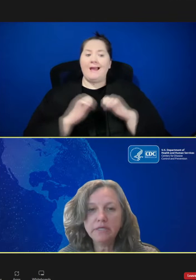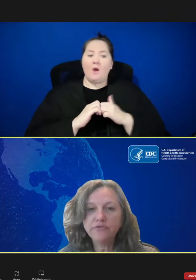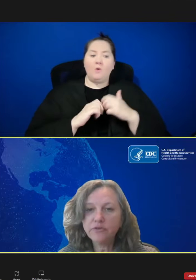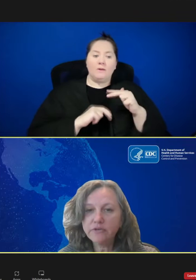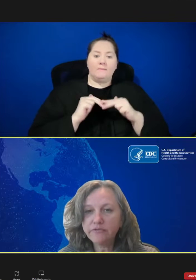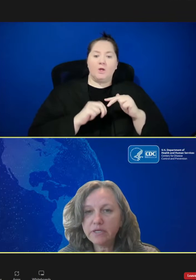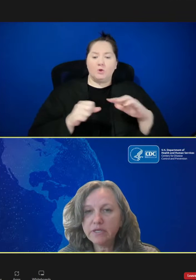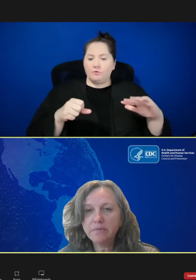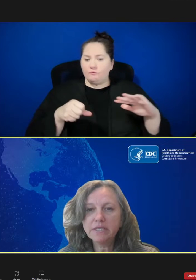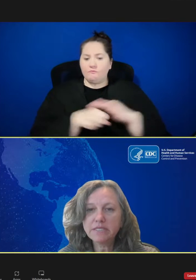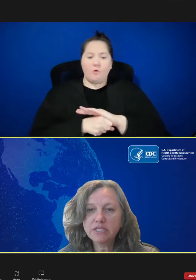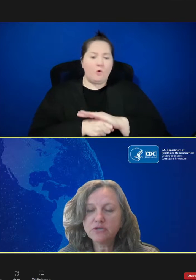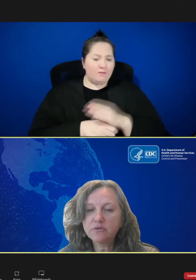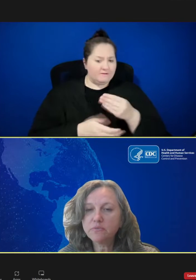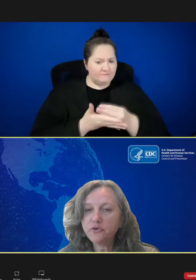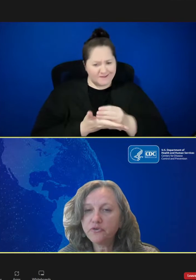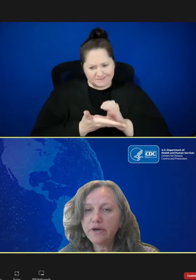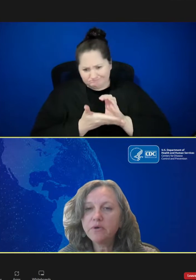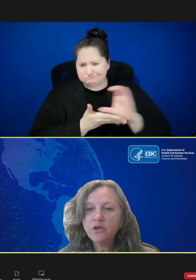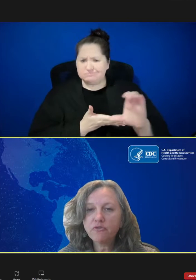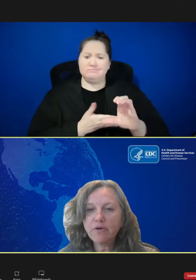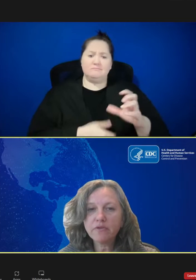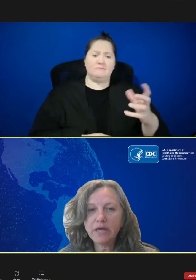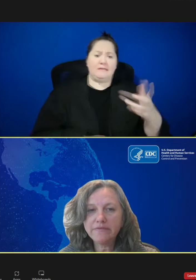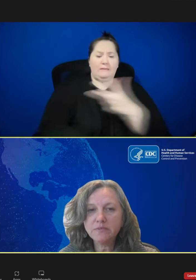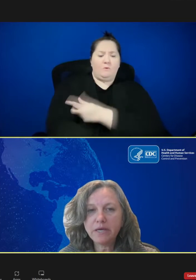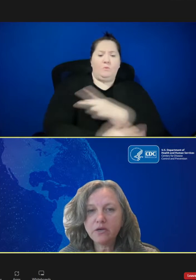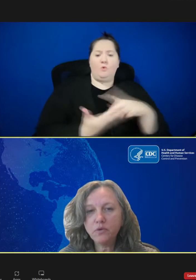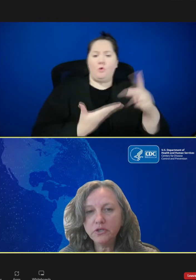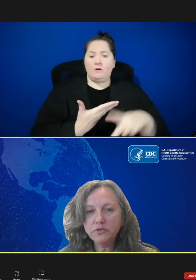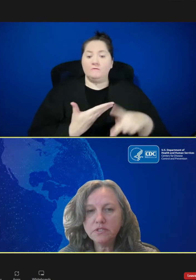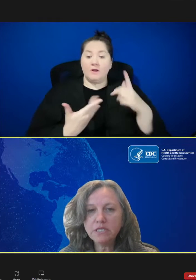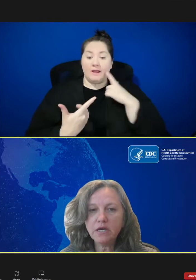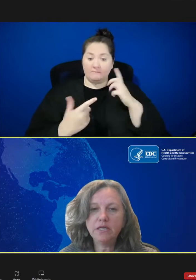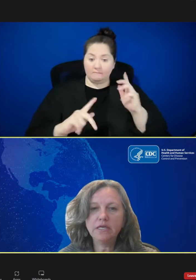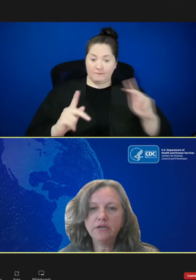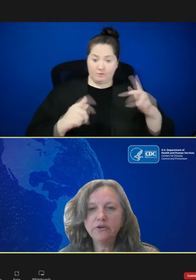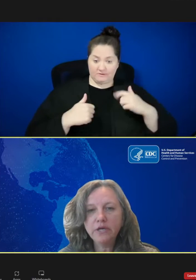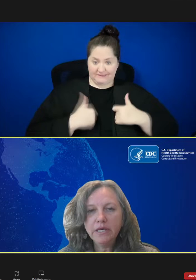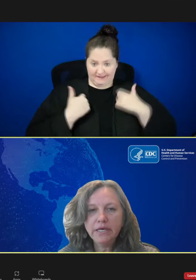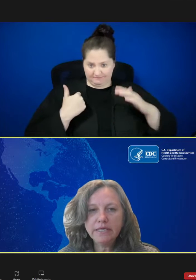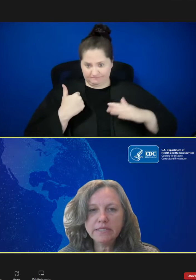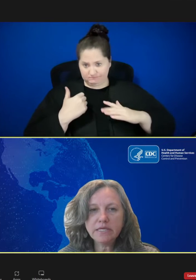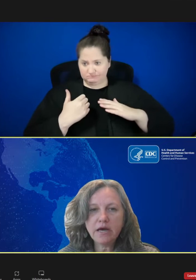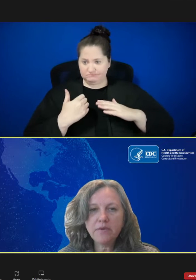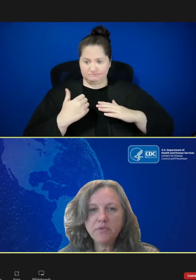fully funded immunization program throughout the lifespan. And what you'll see on here is,